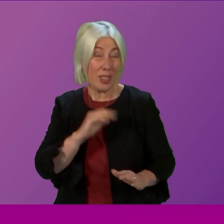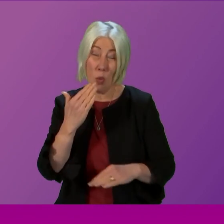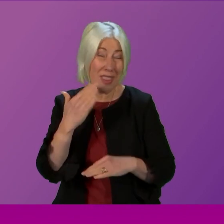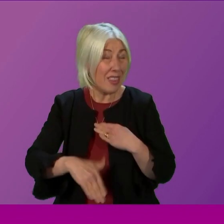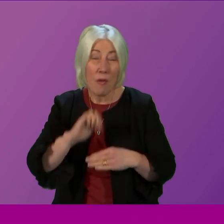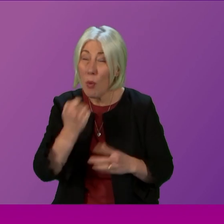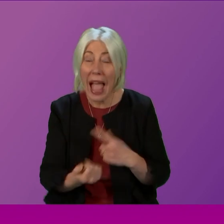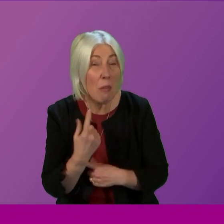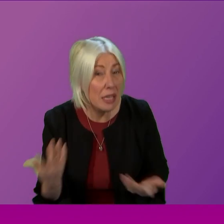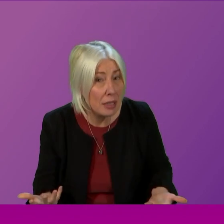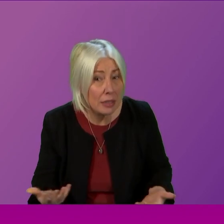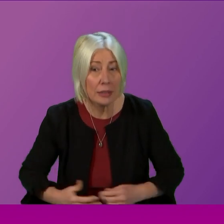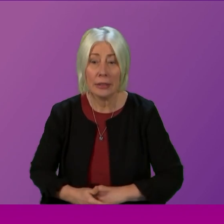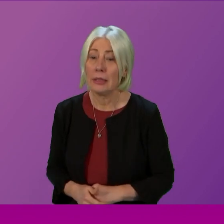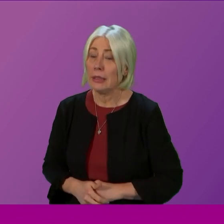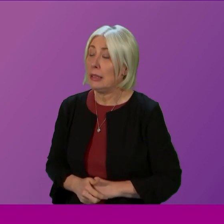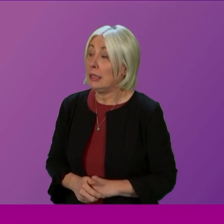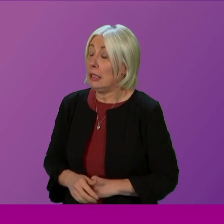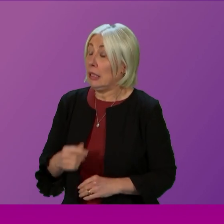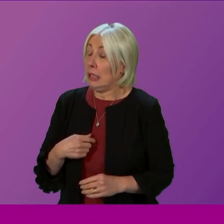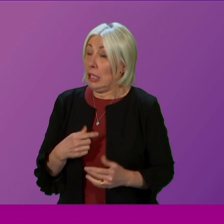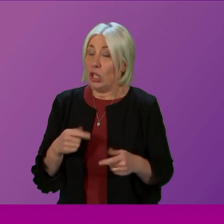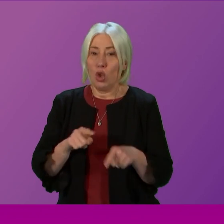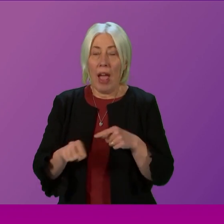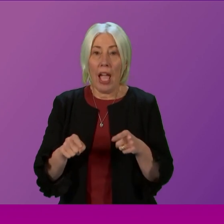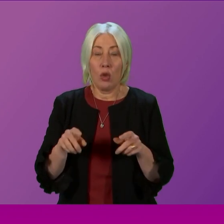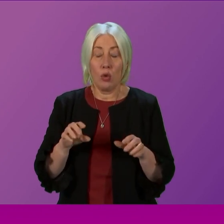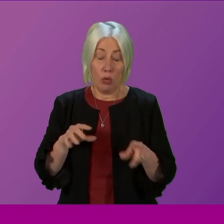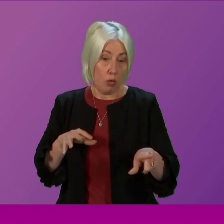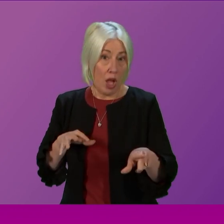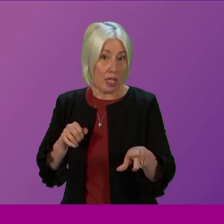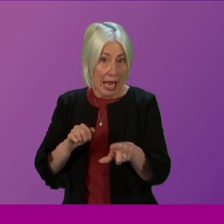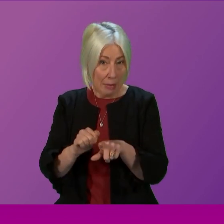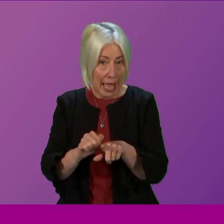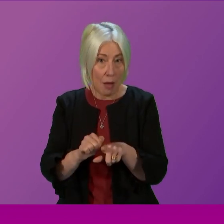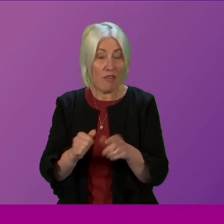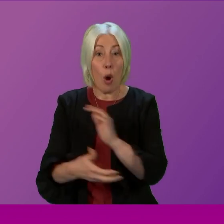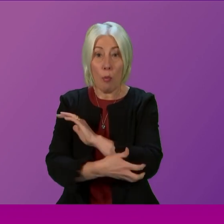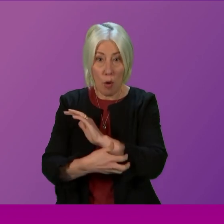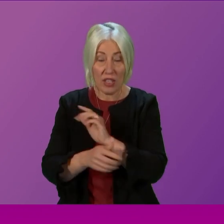Our commitment to substantially eliminate the poverty-related attainment gap by 2026 still